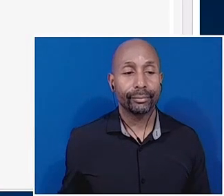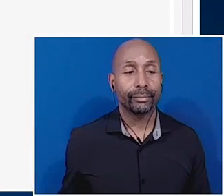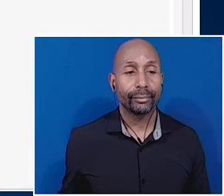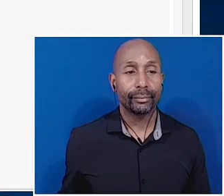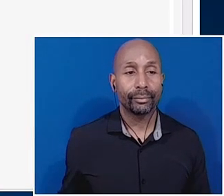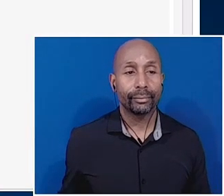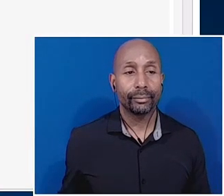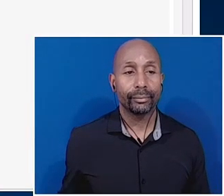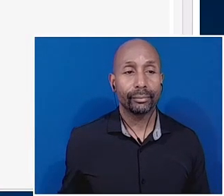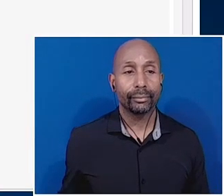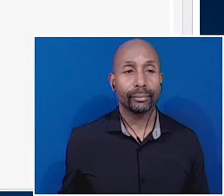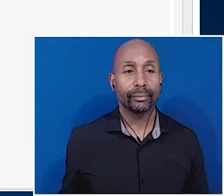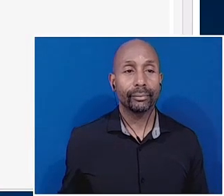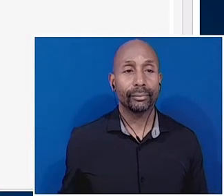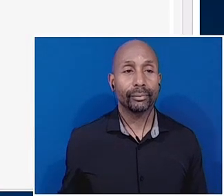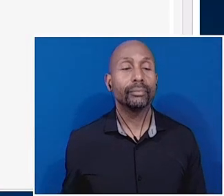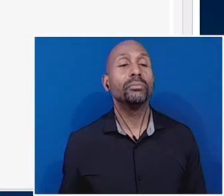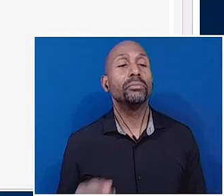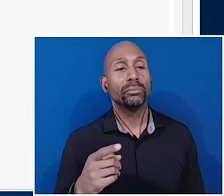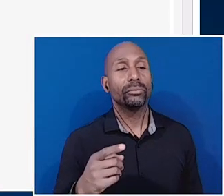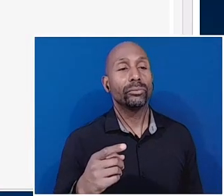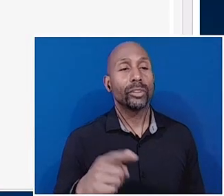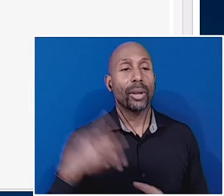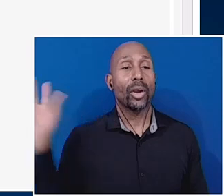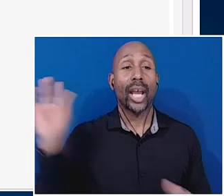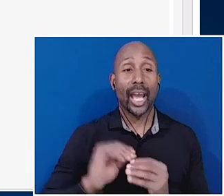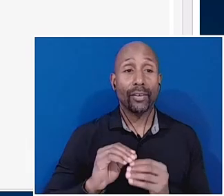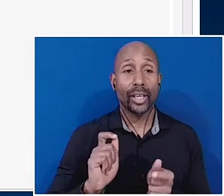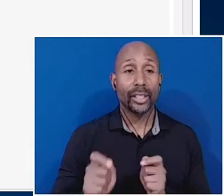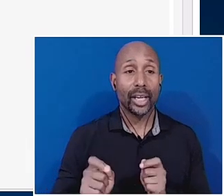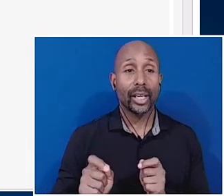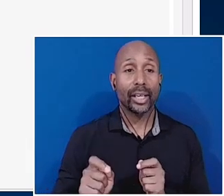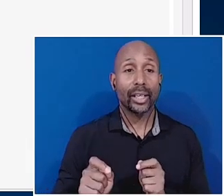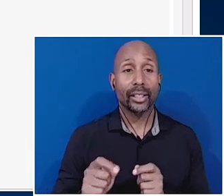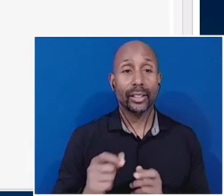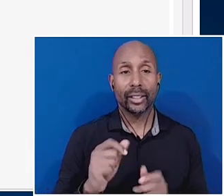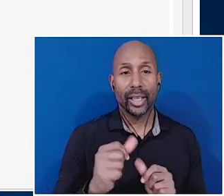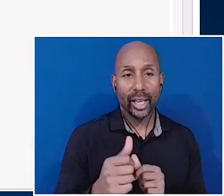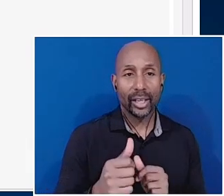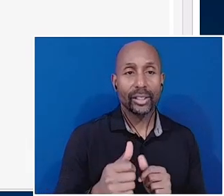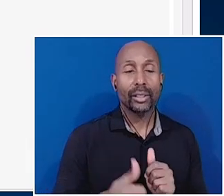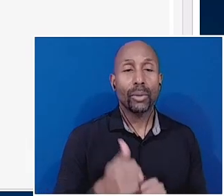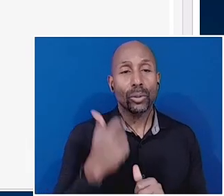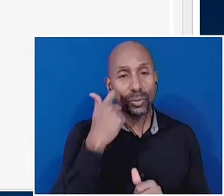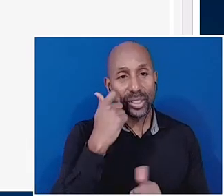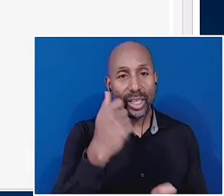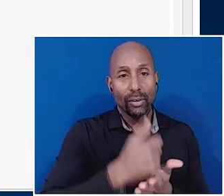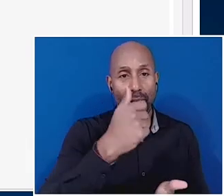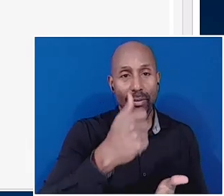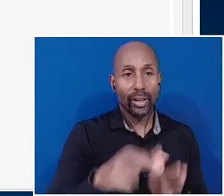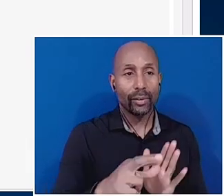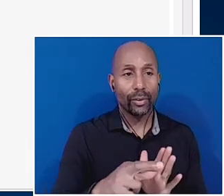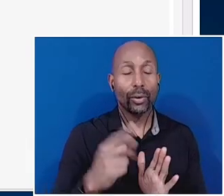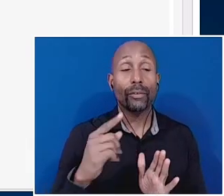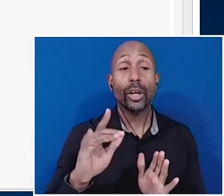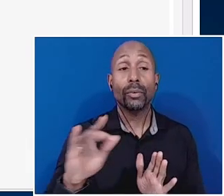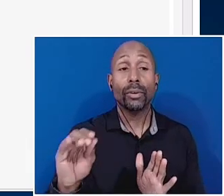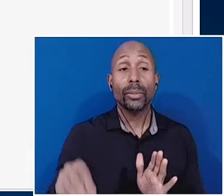We added the change in the agency's most recent accreditation group of 25% or more of clock hours and credit hours awarded.